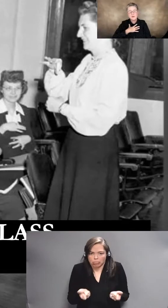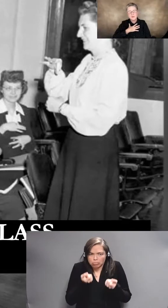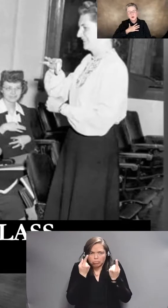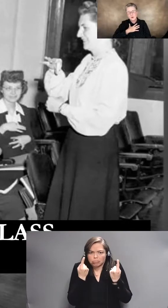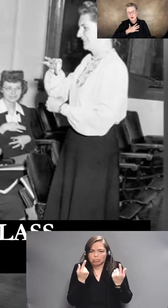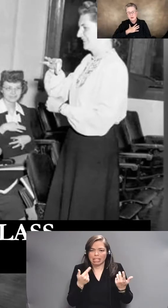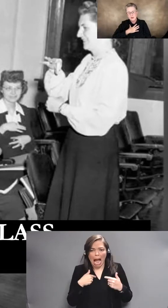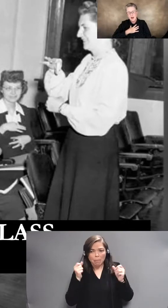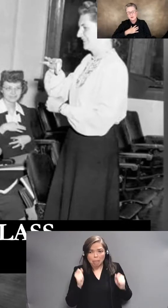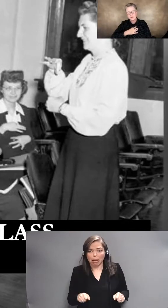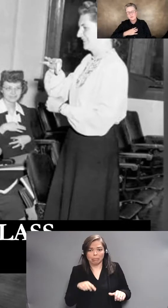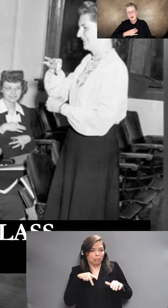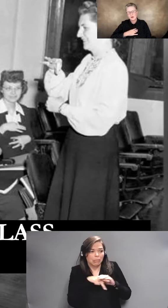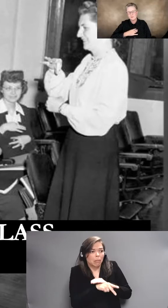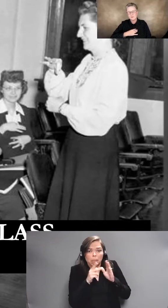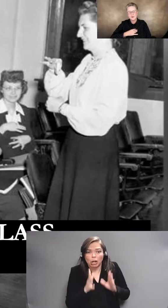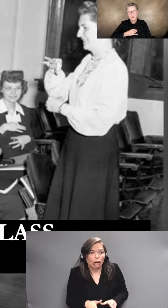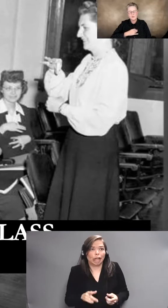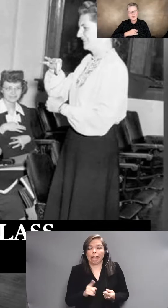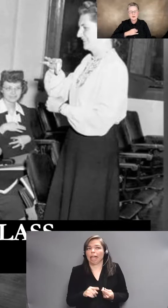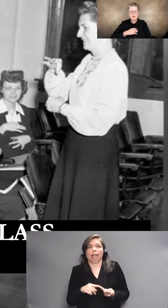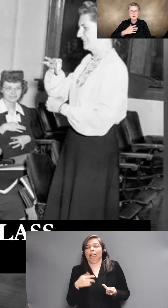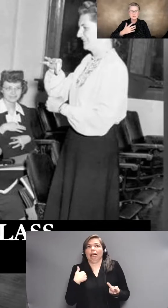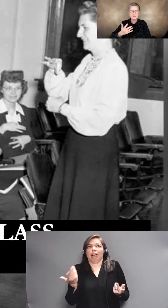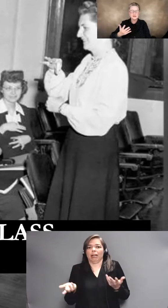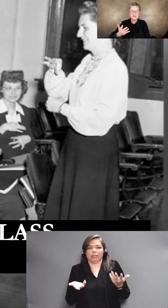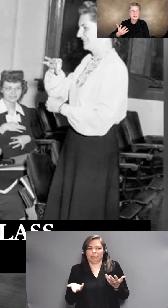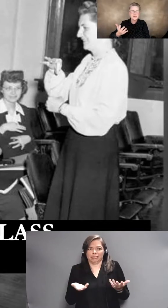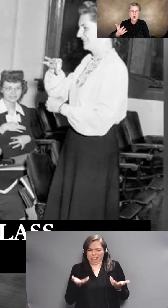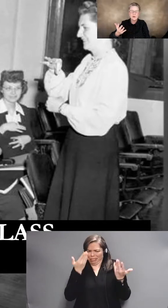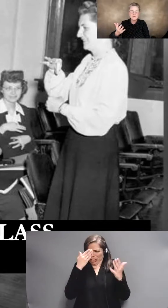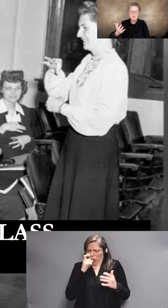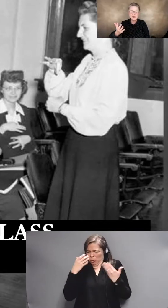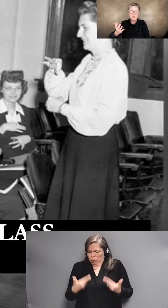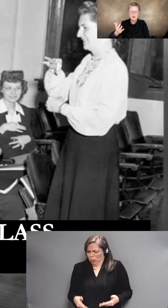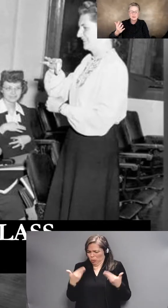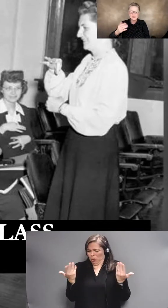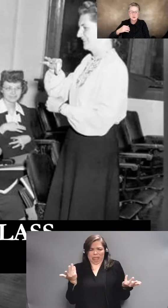a murderer, I could have . . . you know . . . she . . . didn't know me from anyone and so